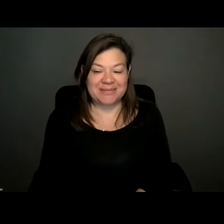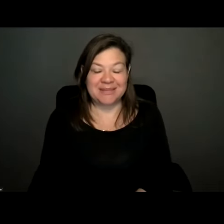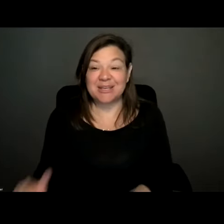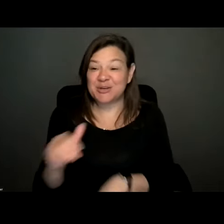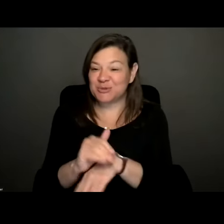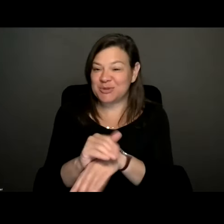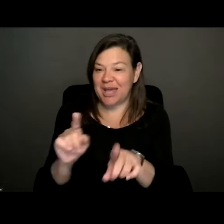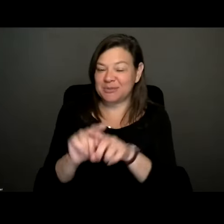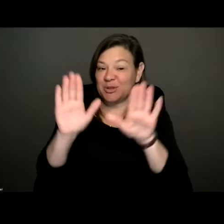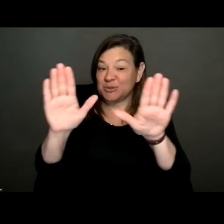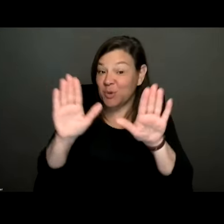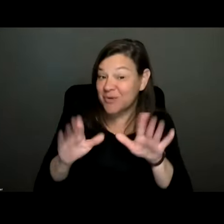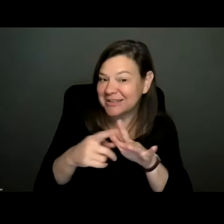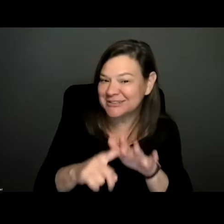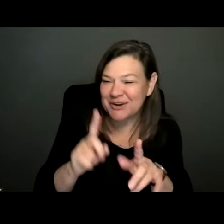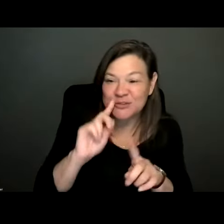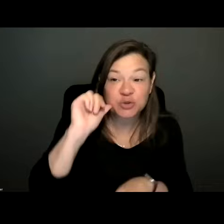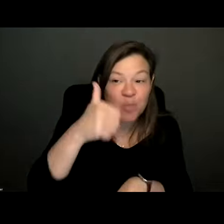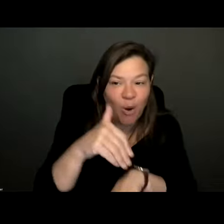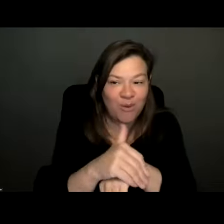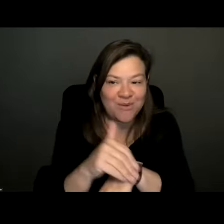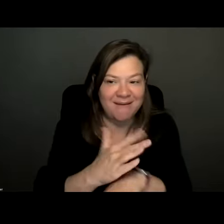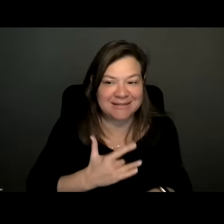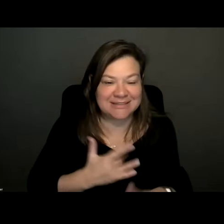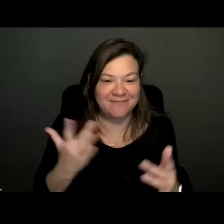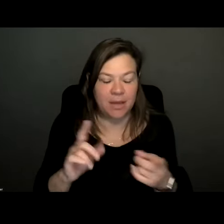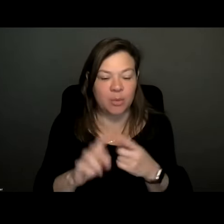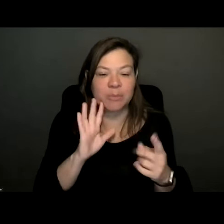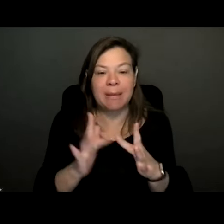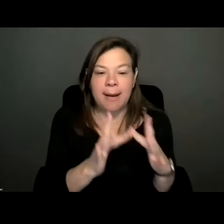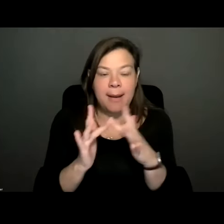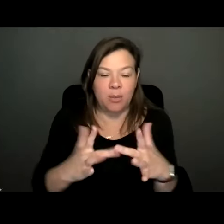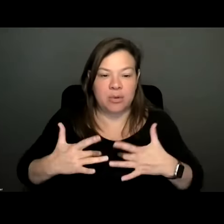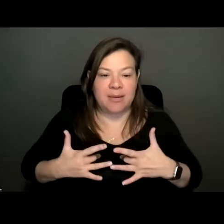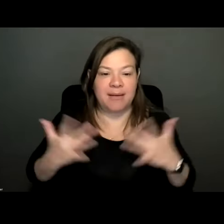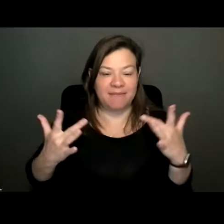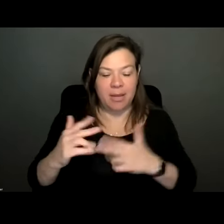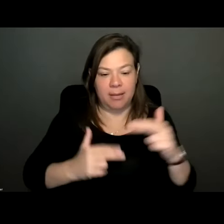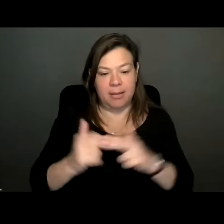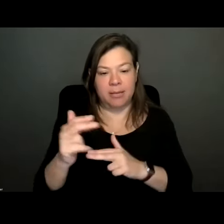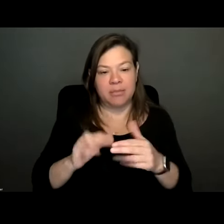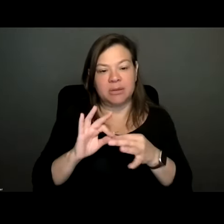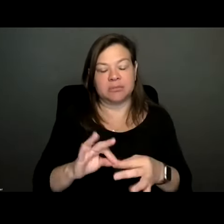for tomorrow night's event, which will be a networking event built around conversation